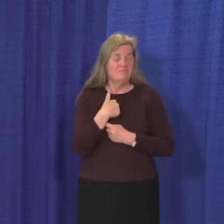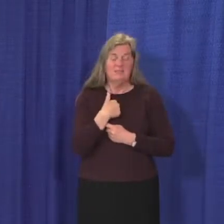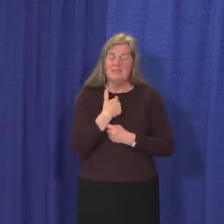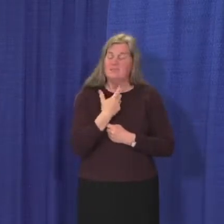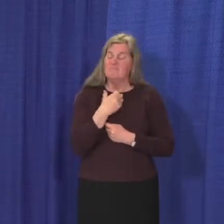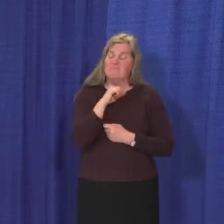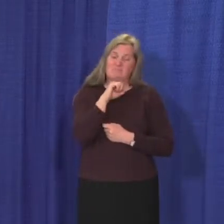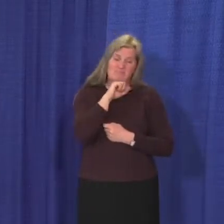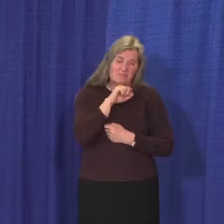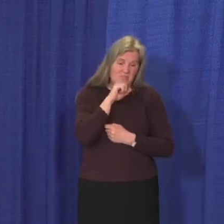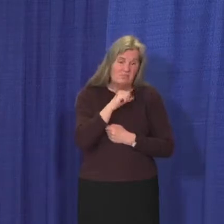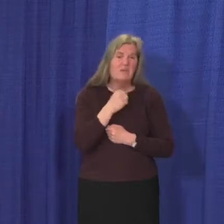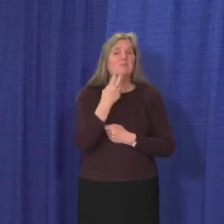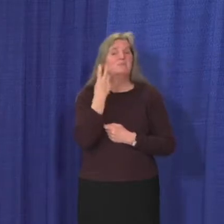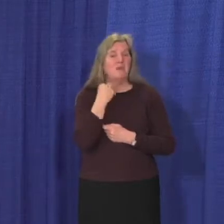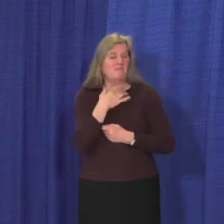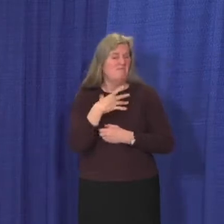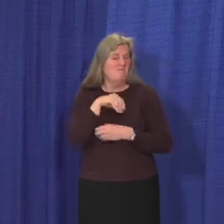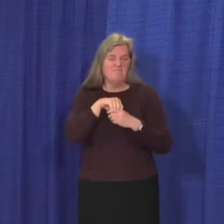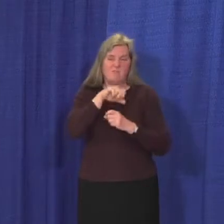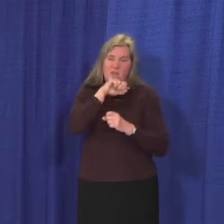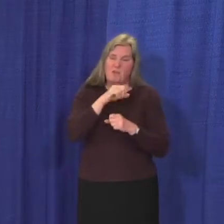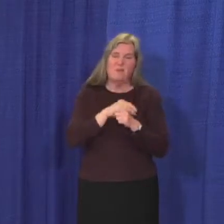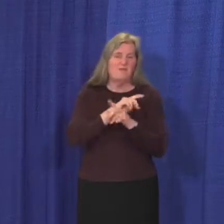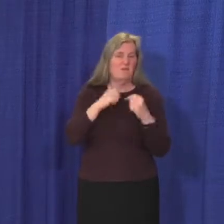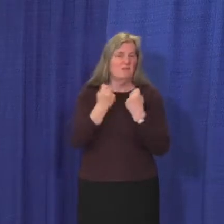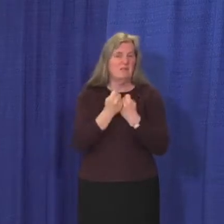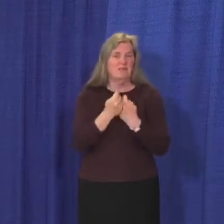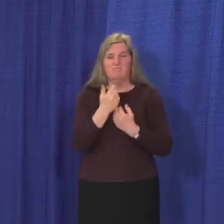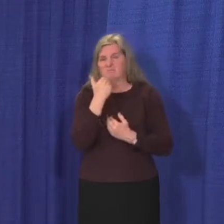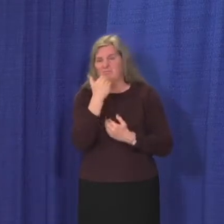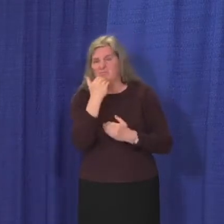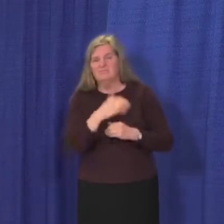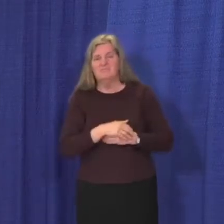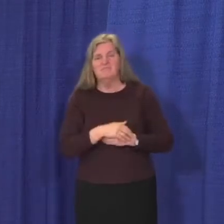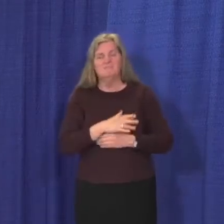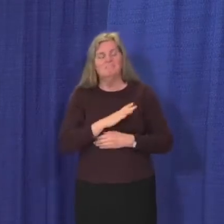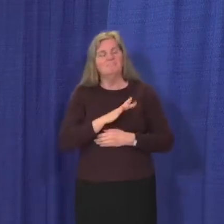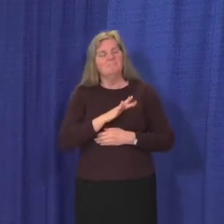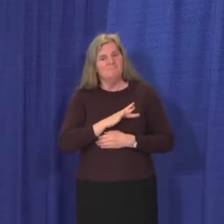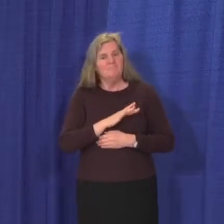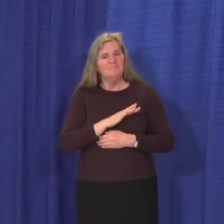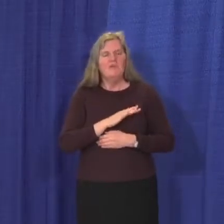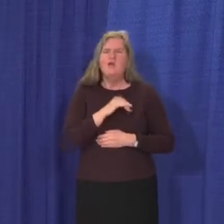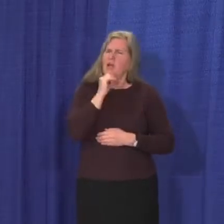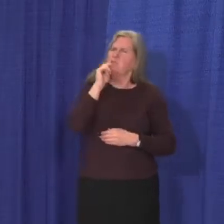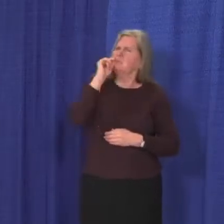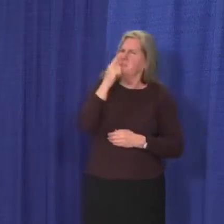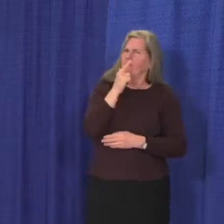and there is no team that myself and Doctor Hanley and Mary would rather beyond.